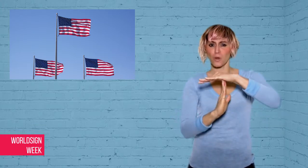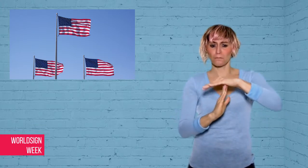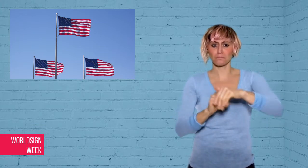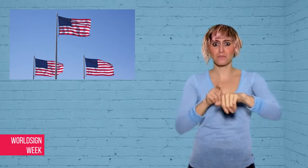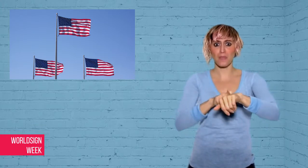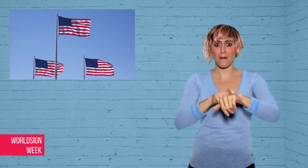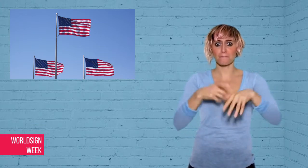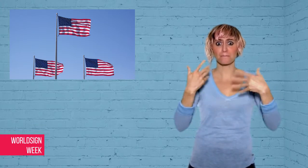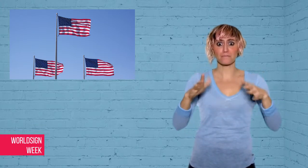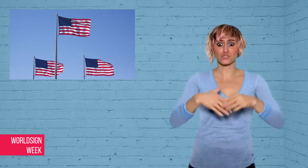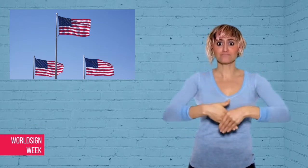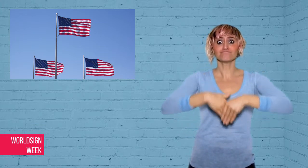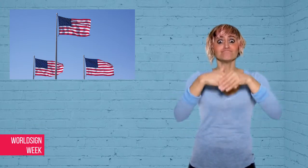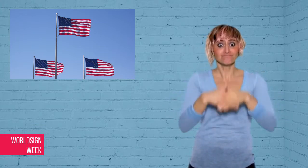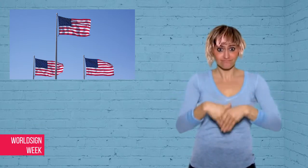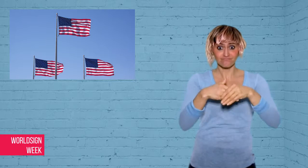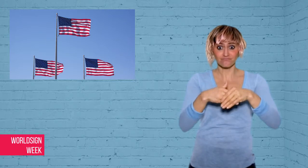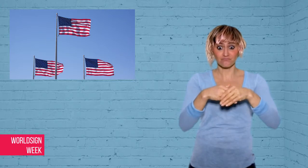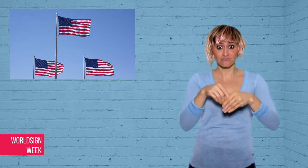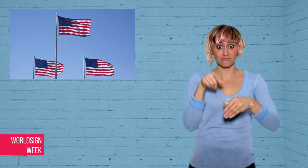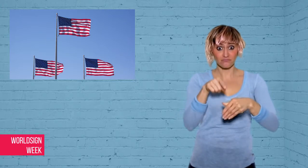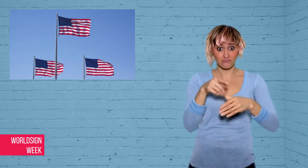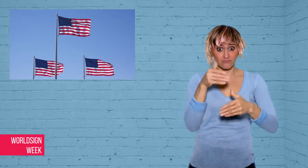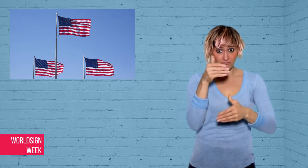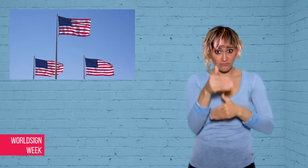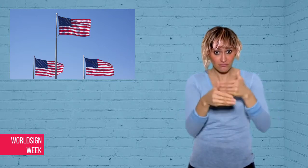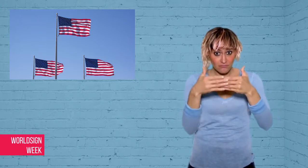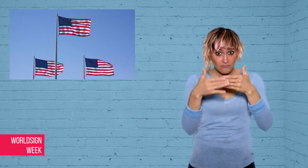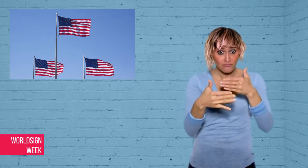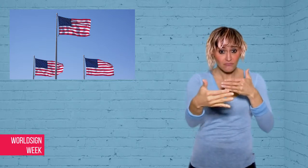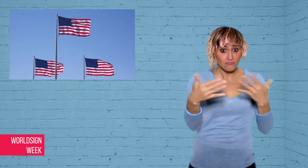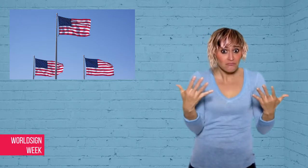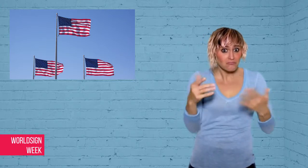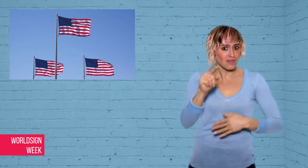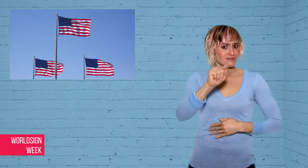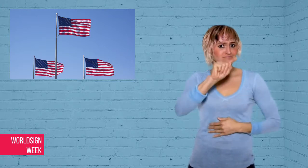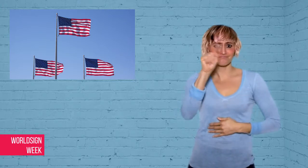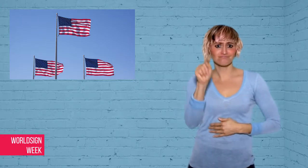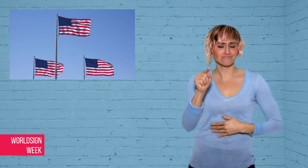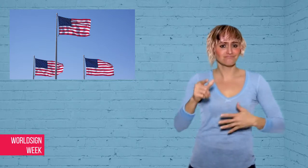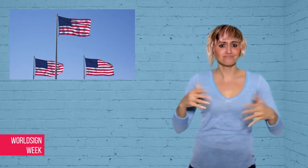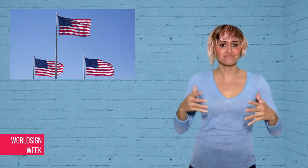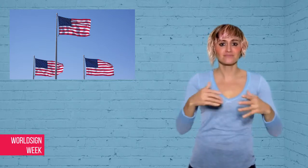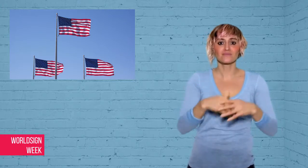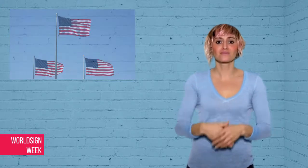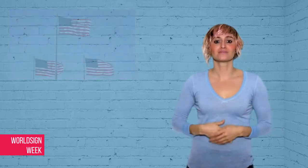Will the ceasefire agreement hold?